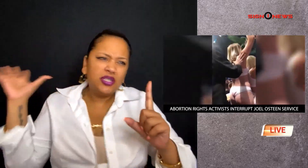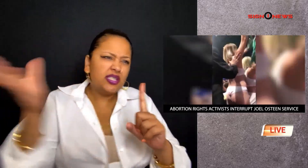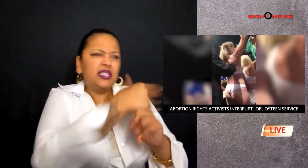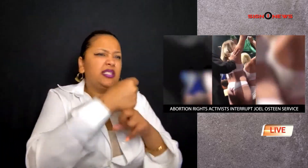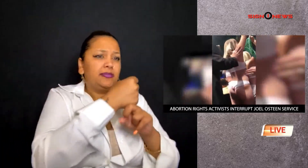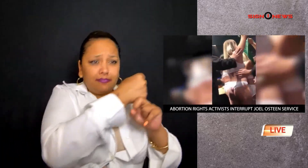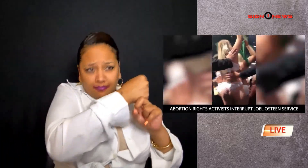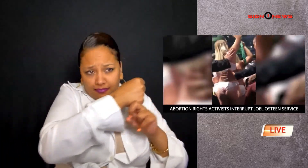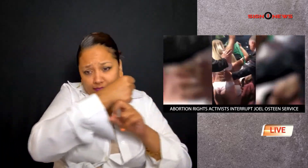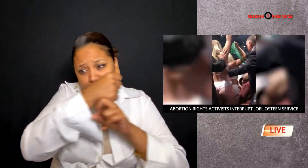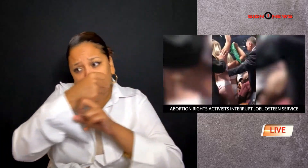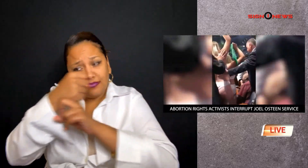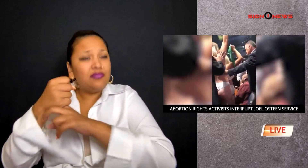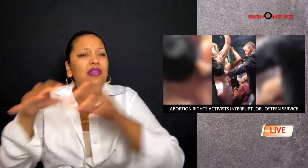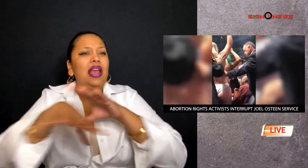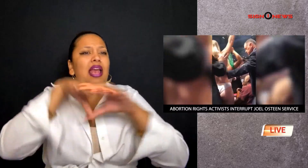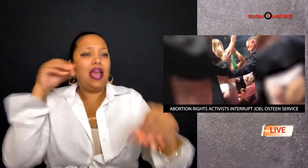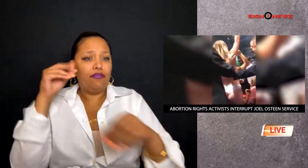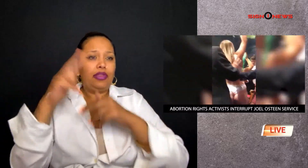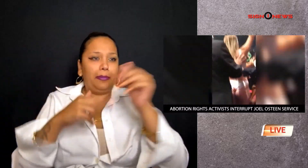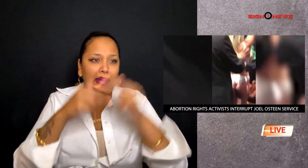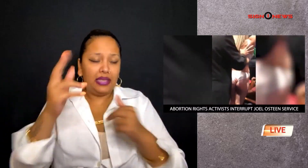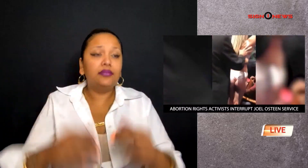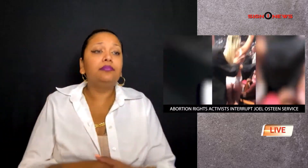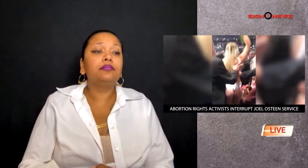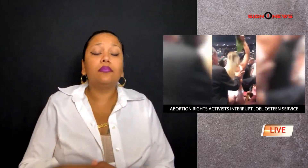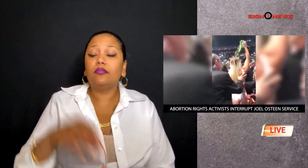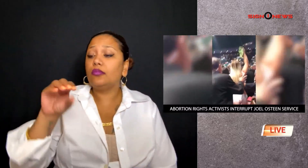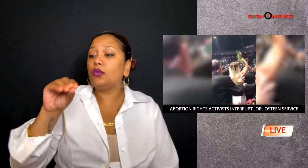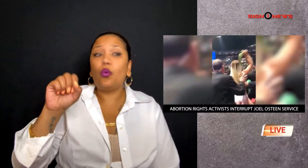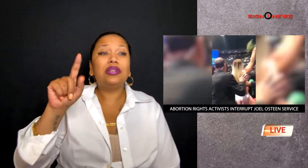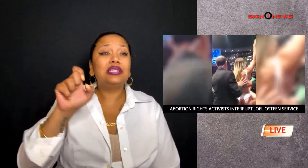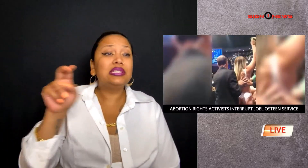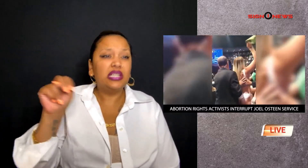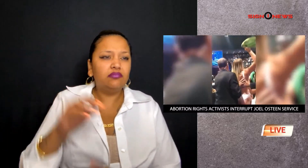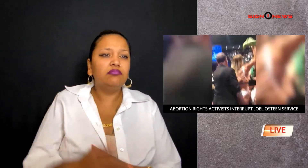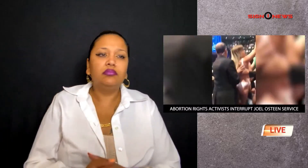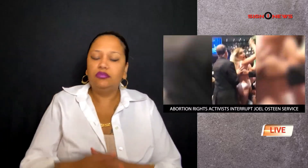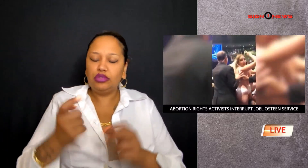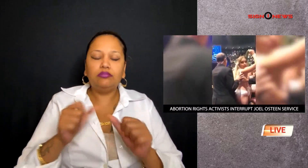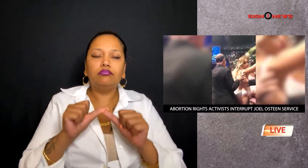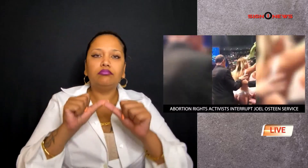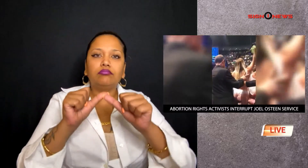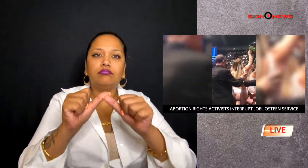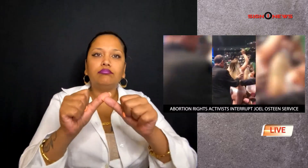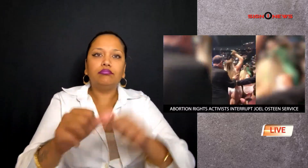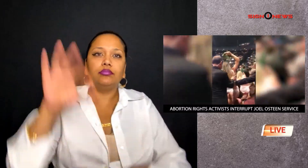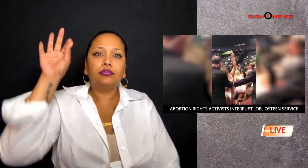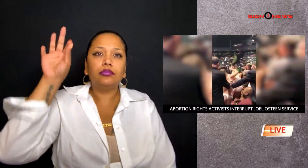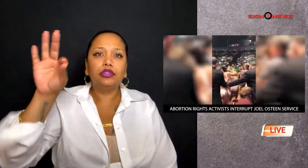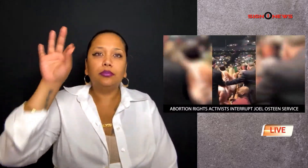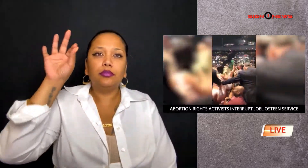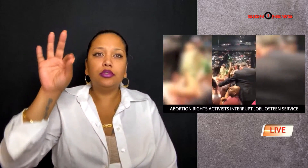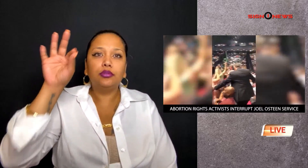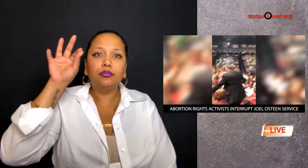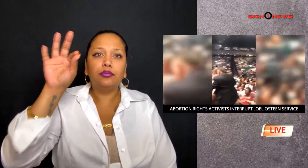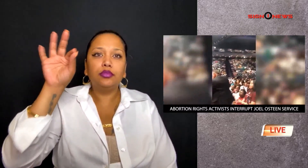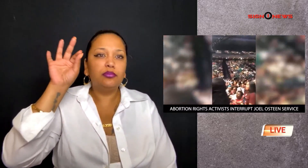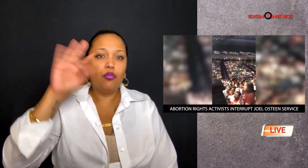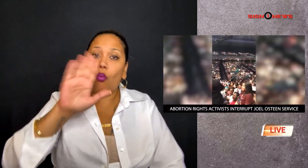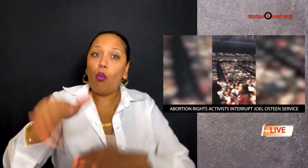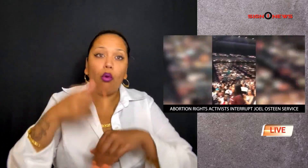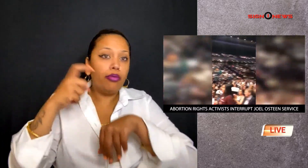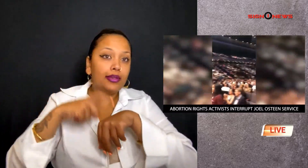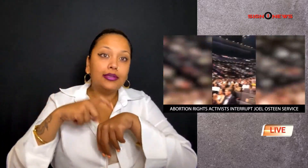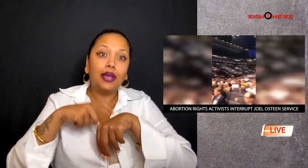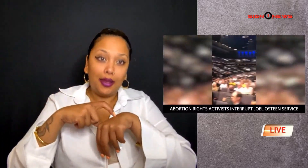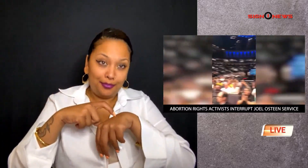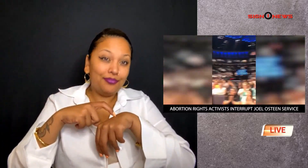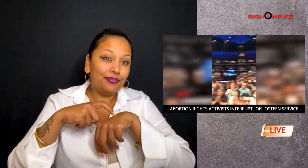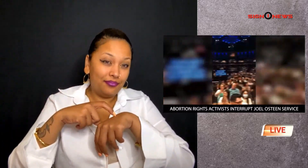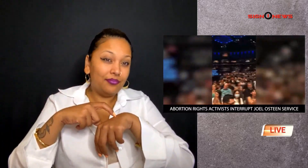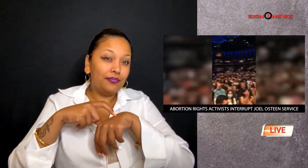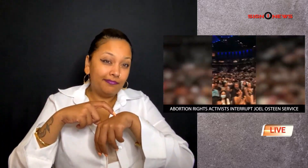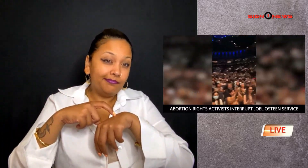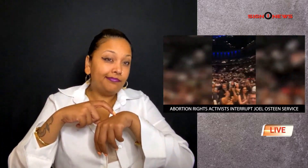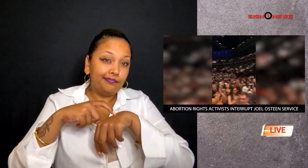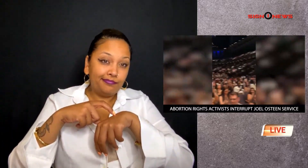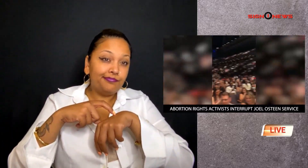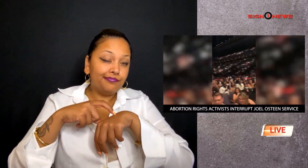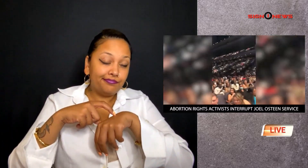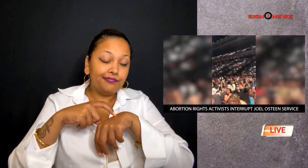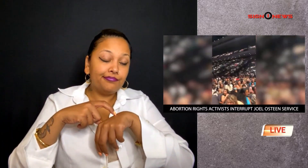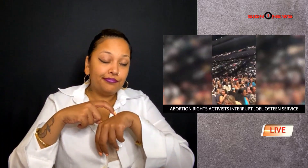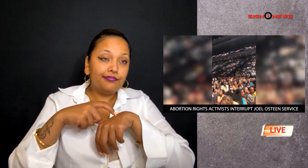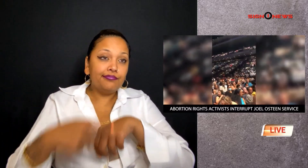the women were quickly escorted out of the building Osteen kept preaching the entire time